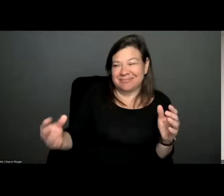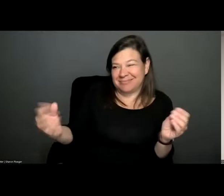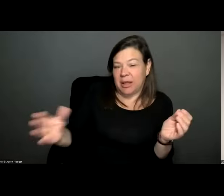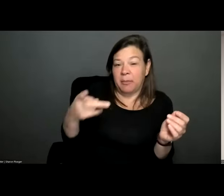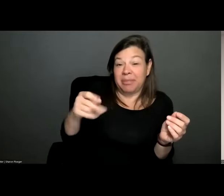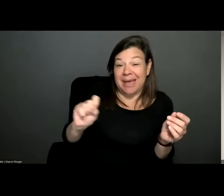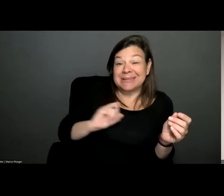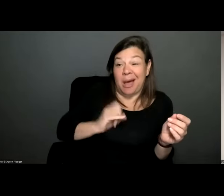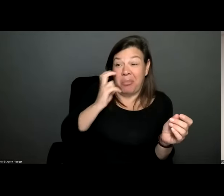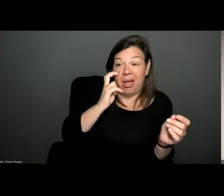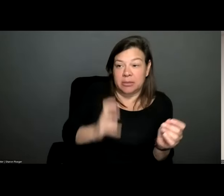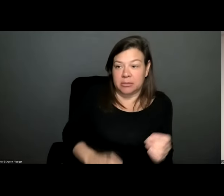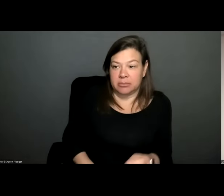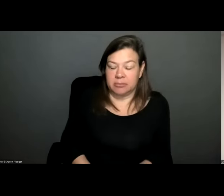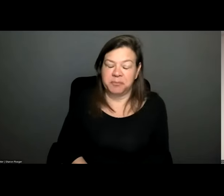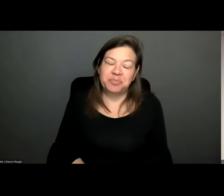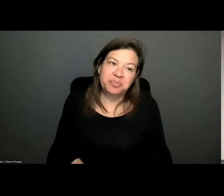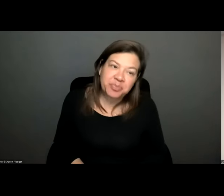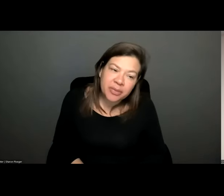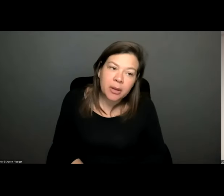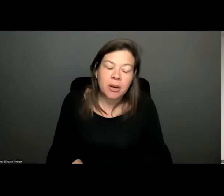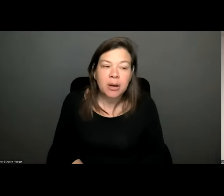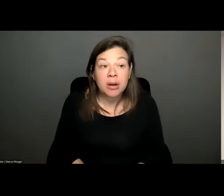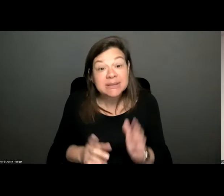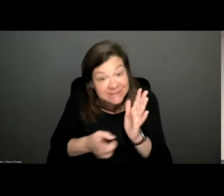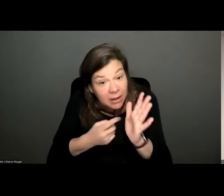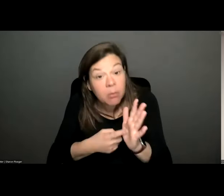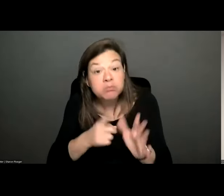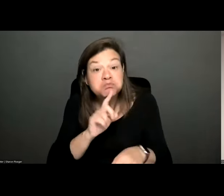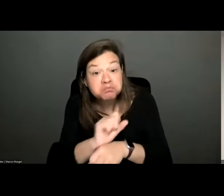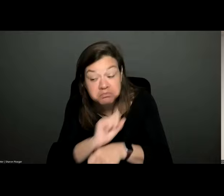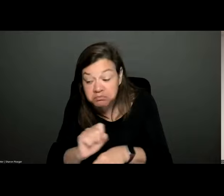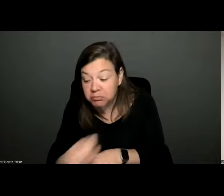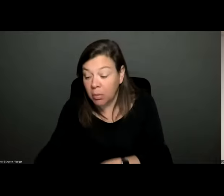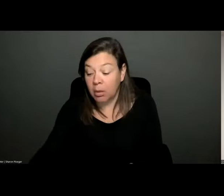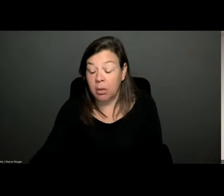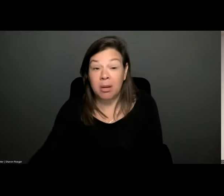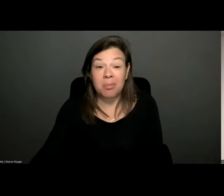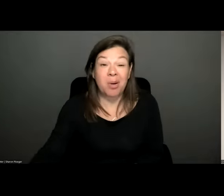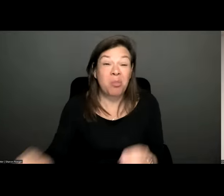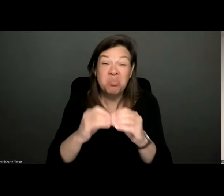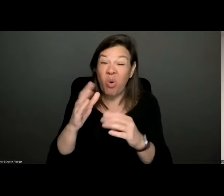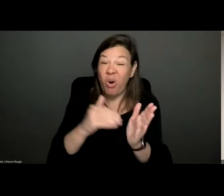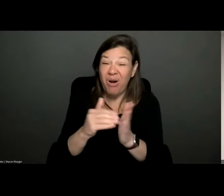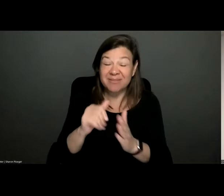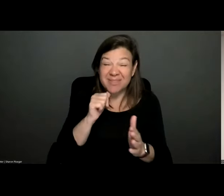And I found that that would sometimes work, but more often than not, it didn't.